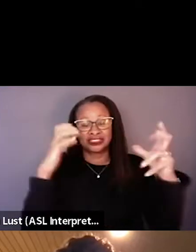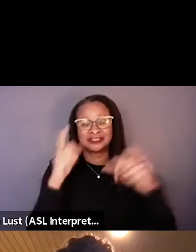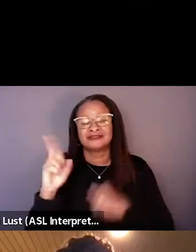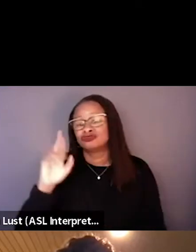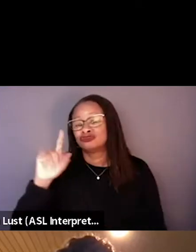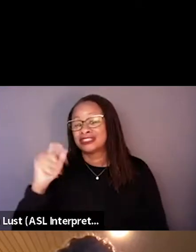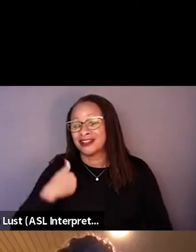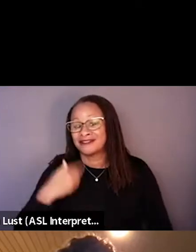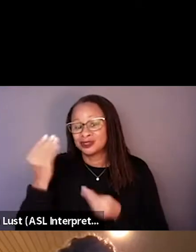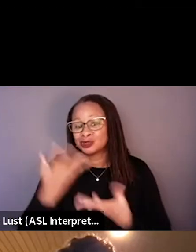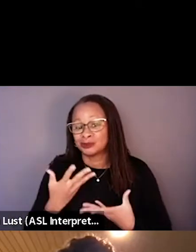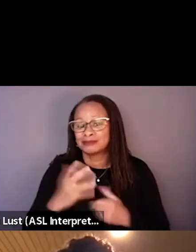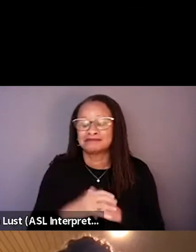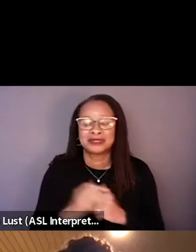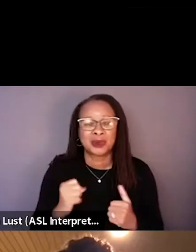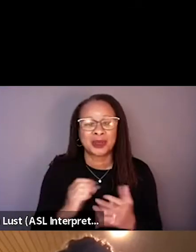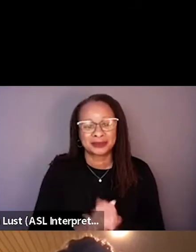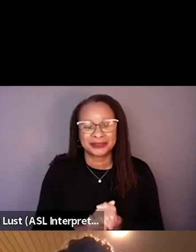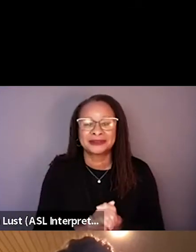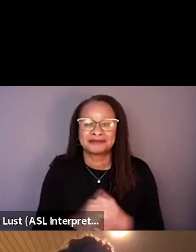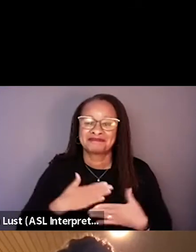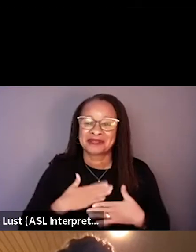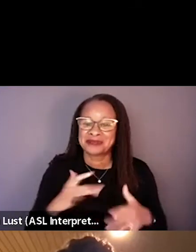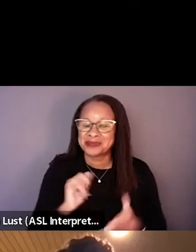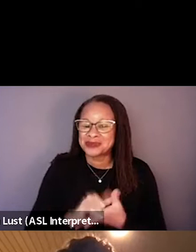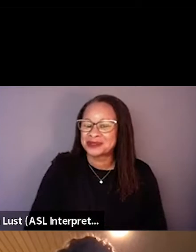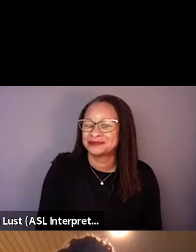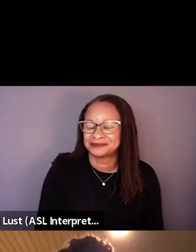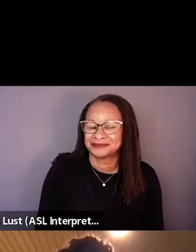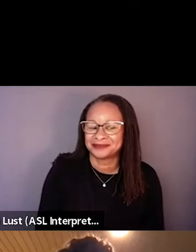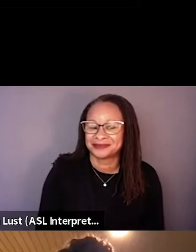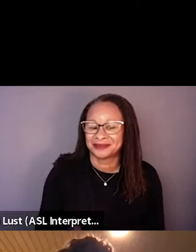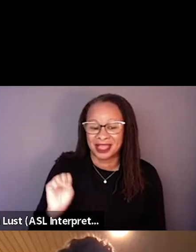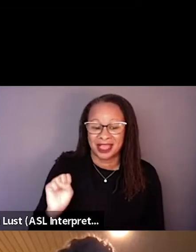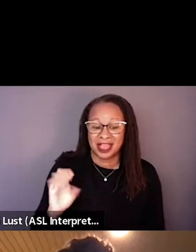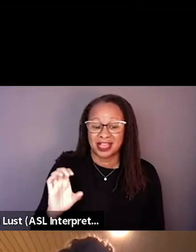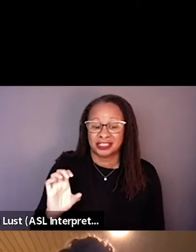So just, yeah, I was all into that. Yeah, I mean, Shery, were there any moments